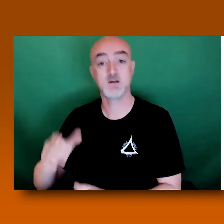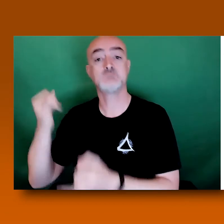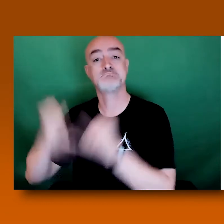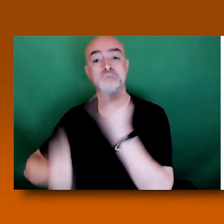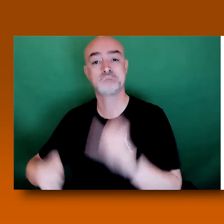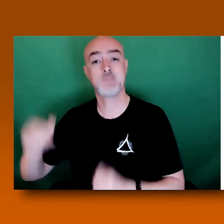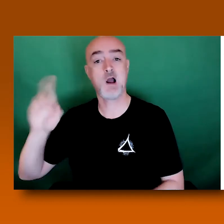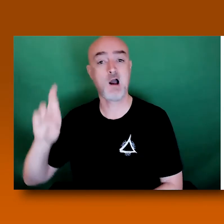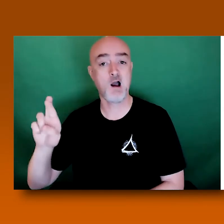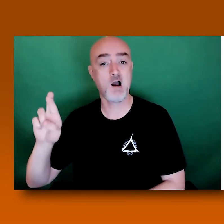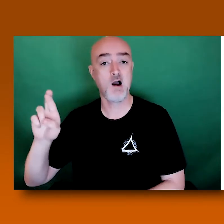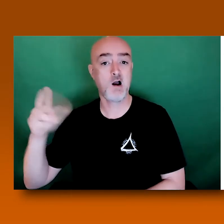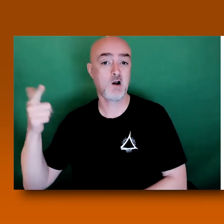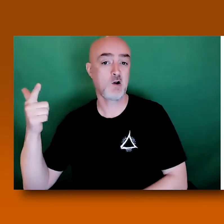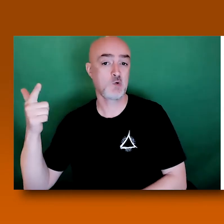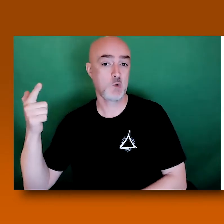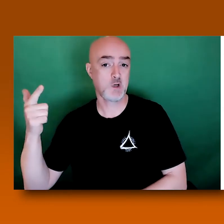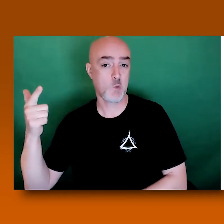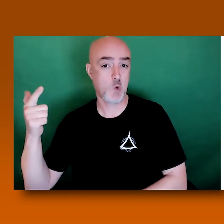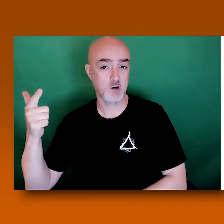And then lastly, we have an R21...